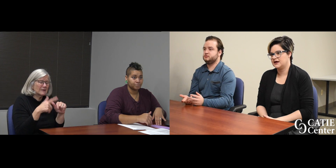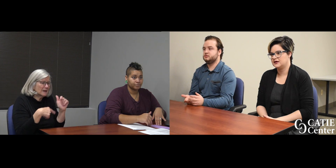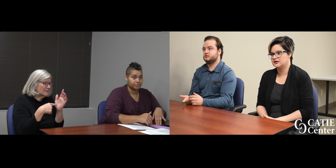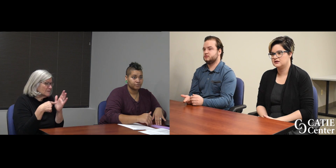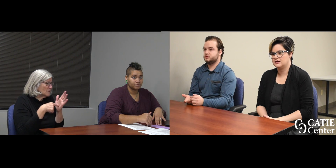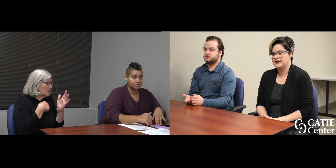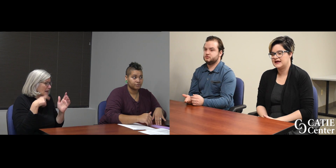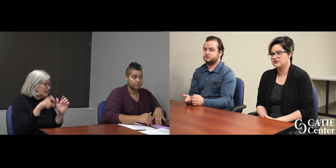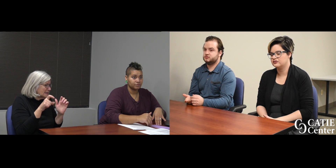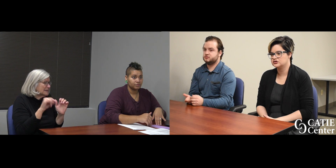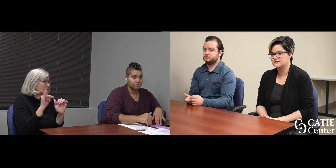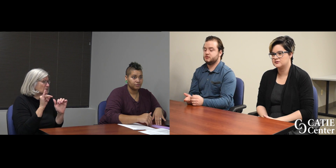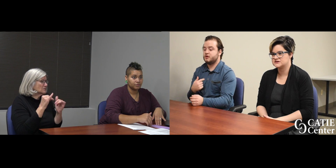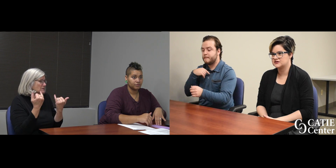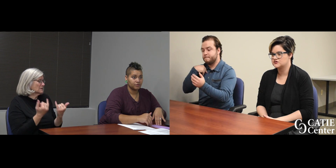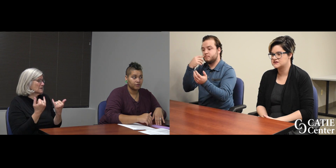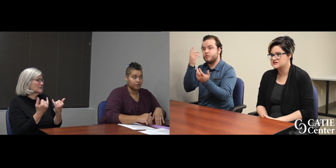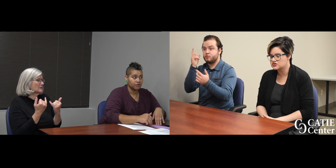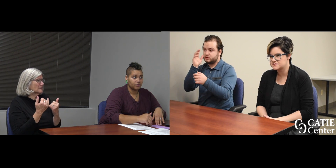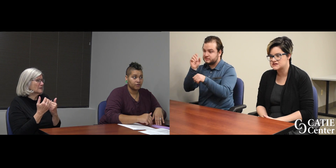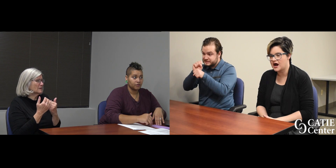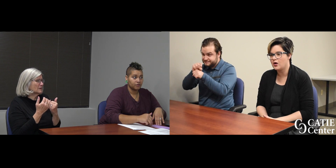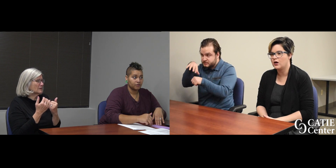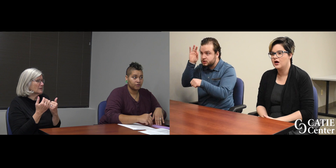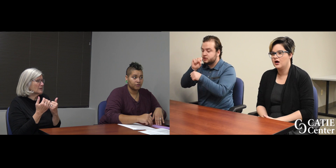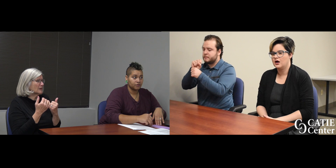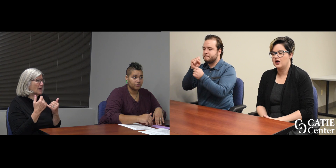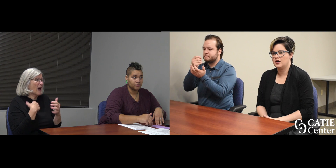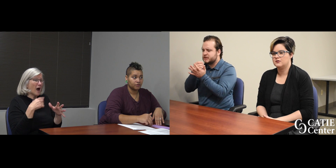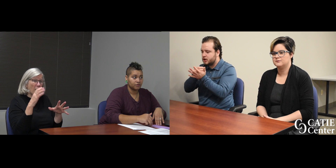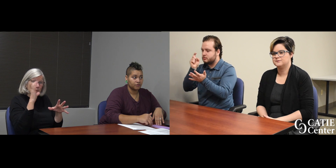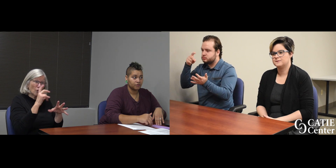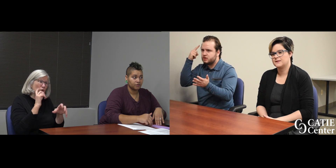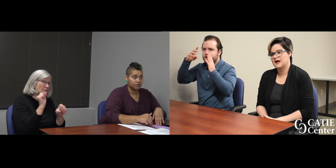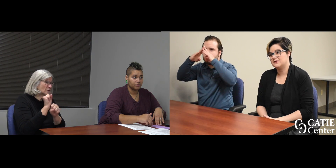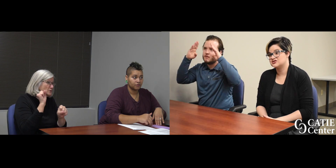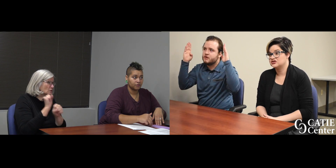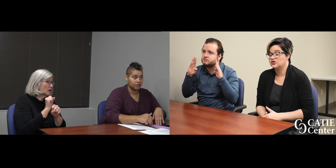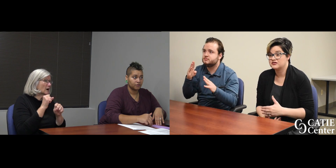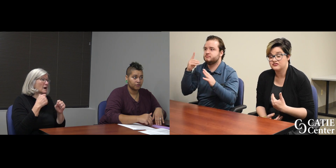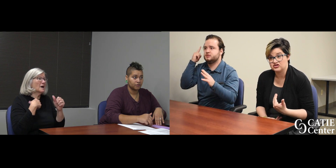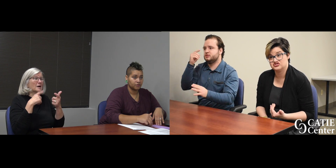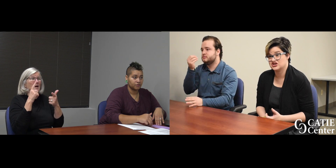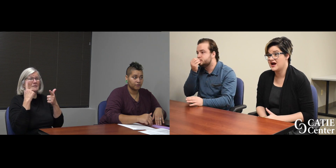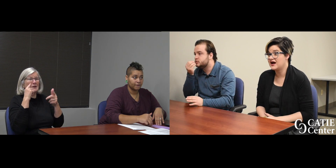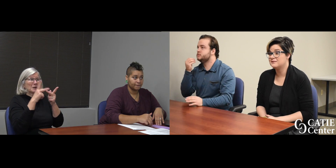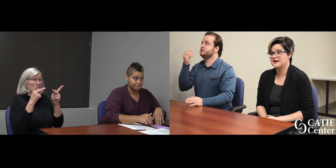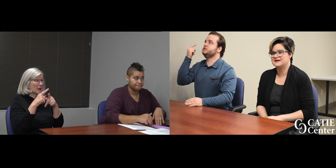I'm actually looking for a job and I'm looking for a place to live,